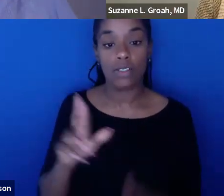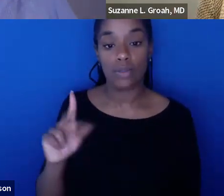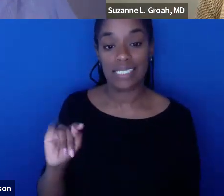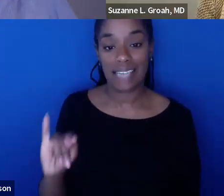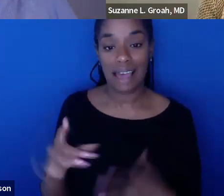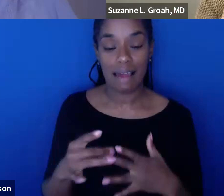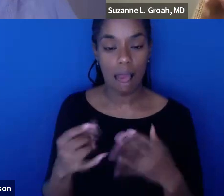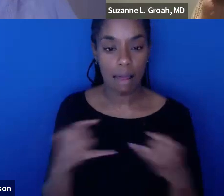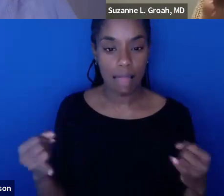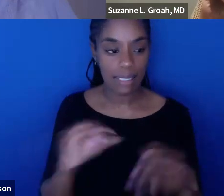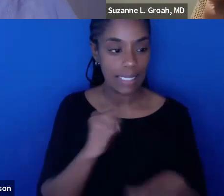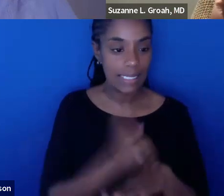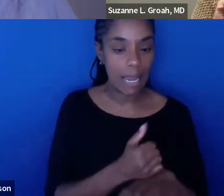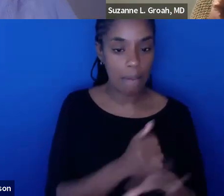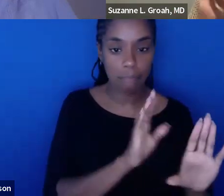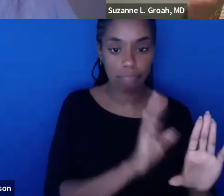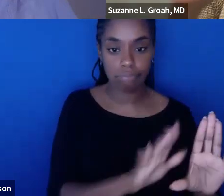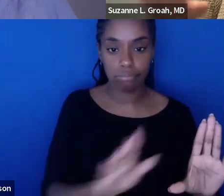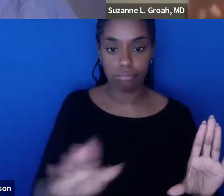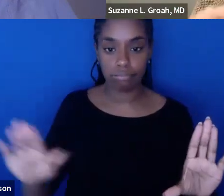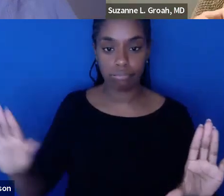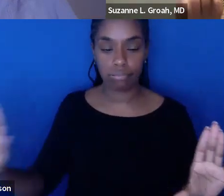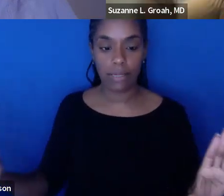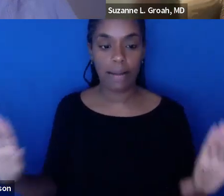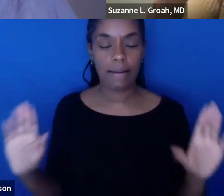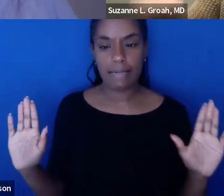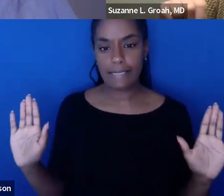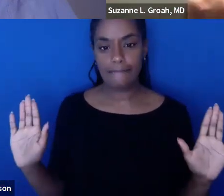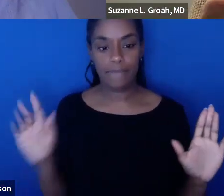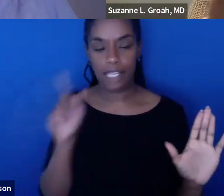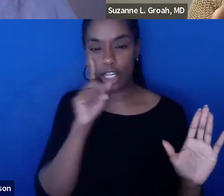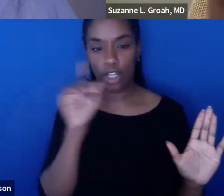beside each other, and it just looks like a bunch of holes in the walls